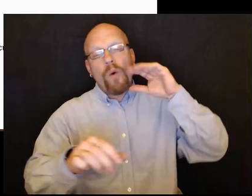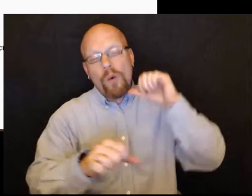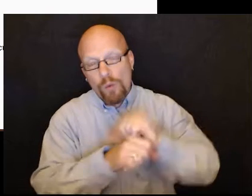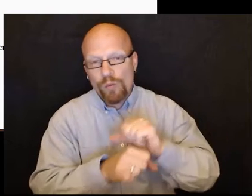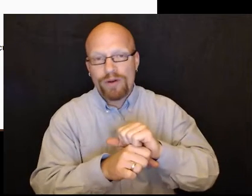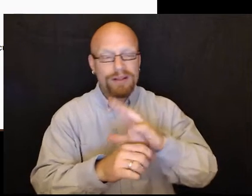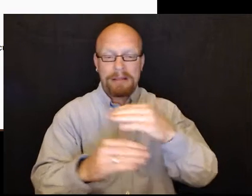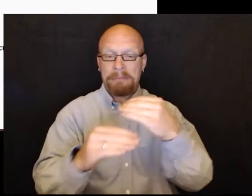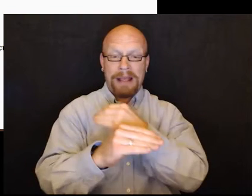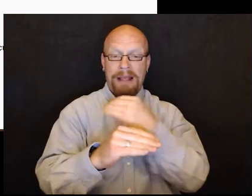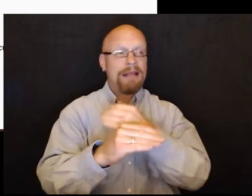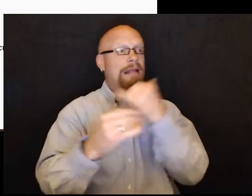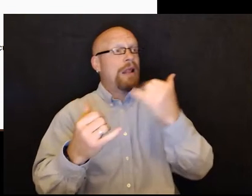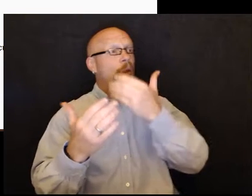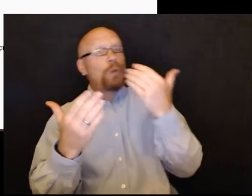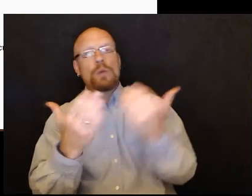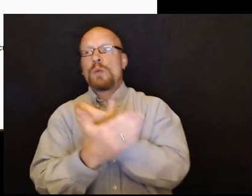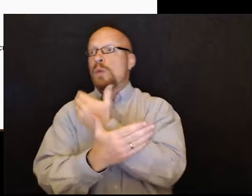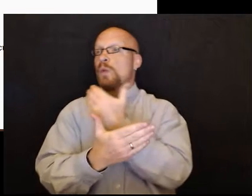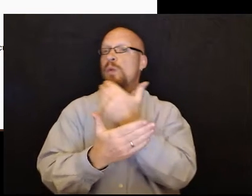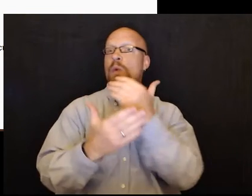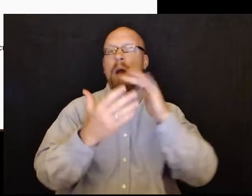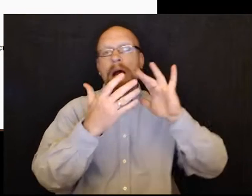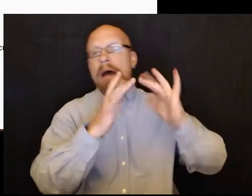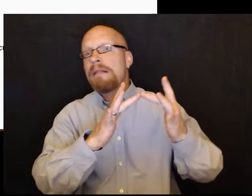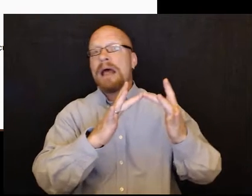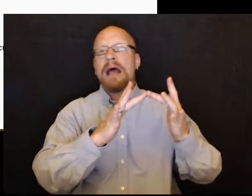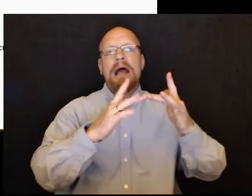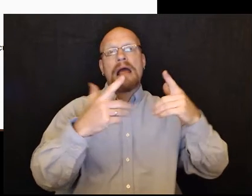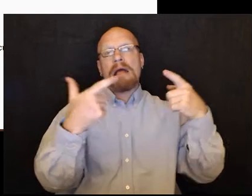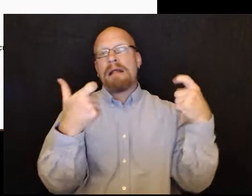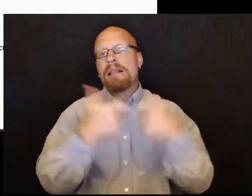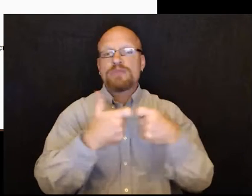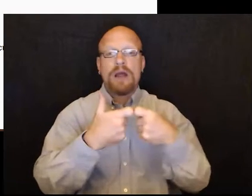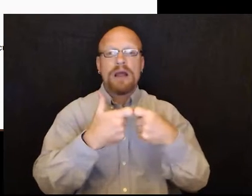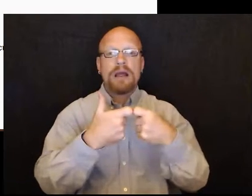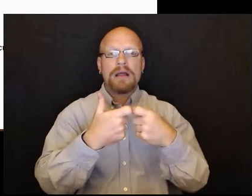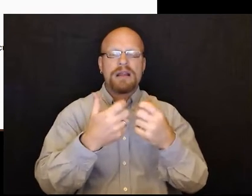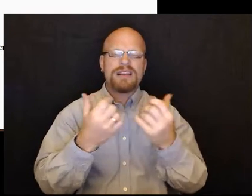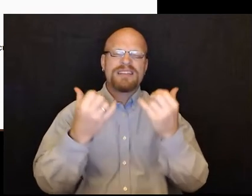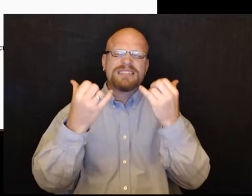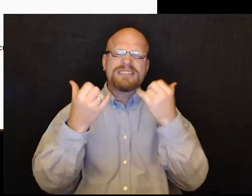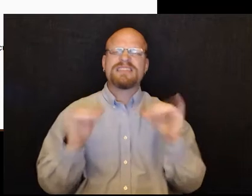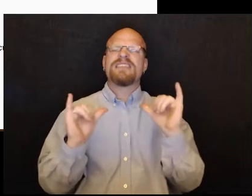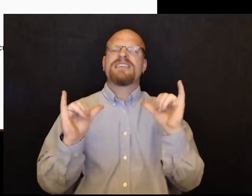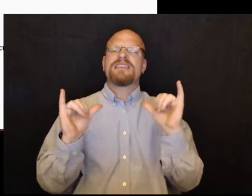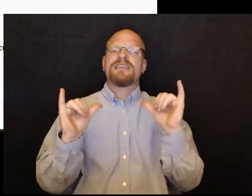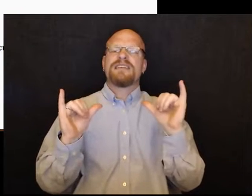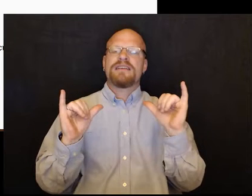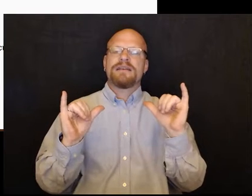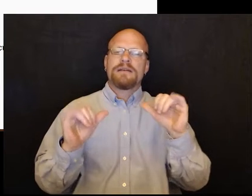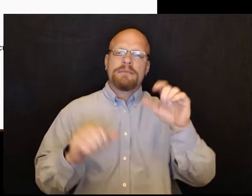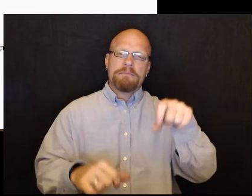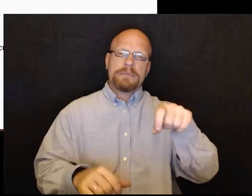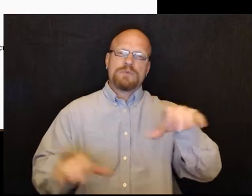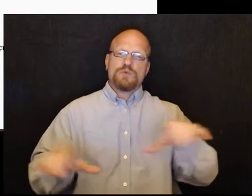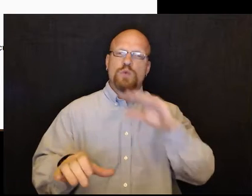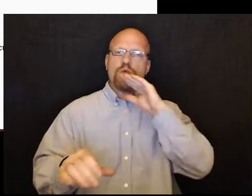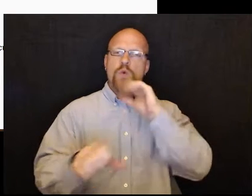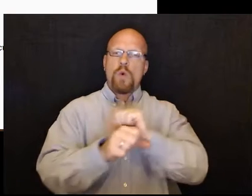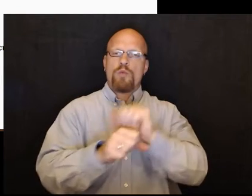you have to do the homework you know you know this is a new online math homework